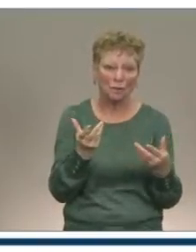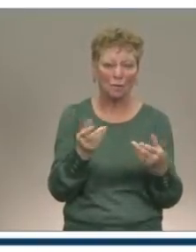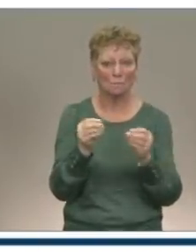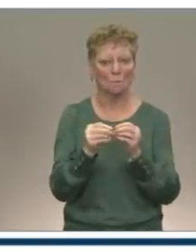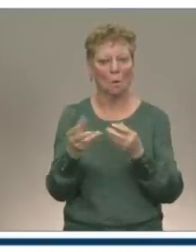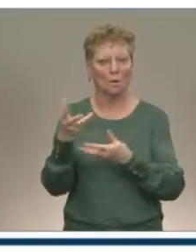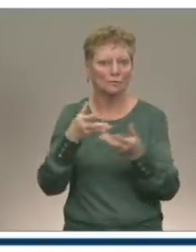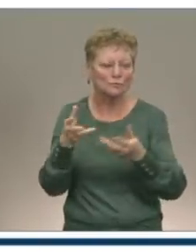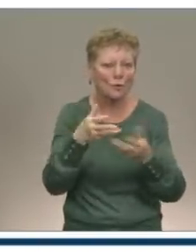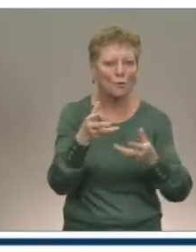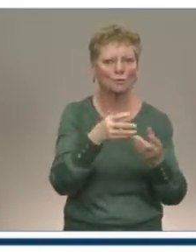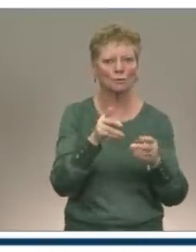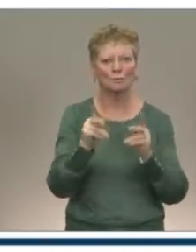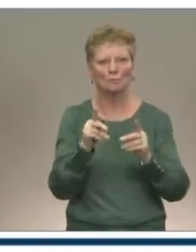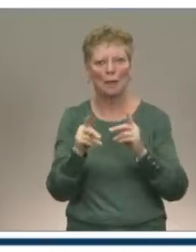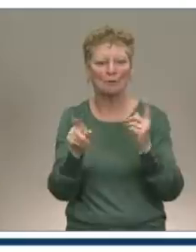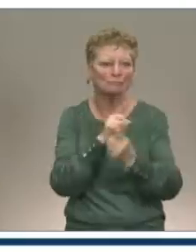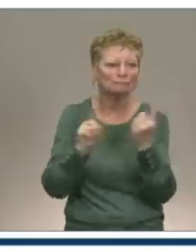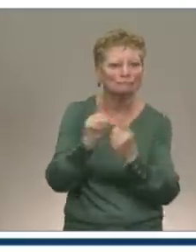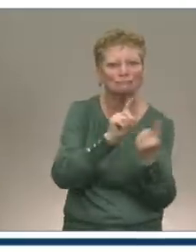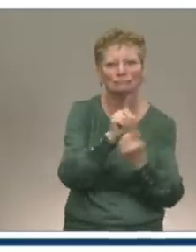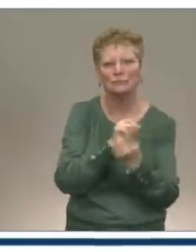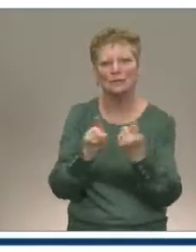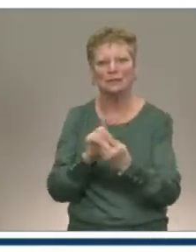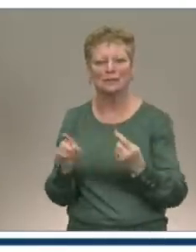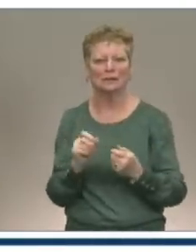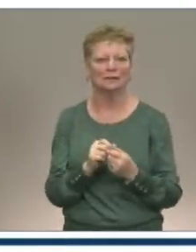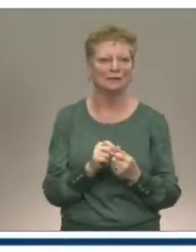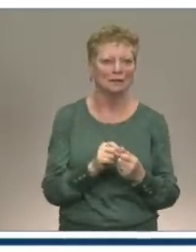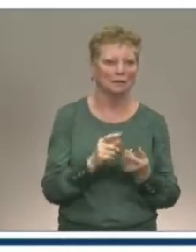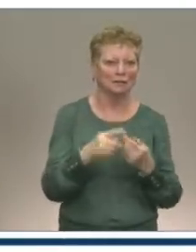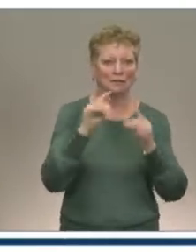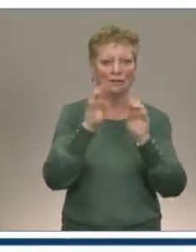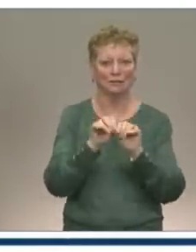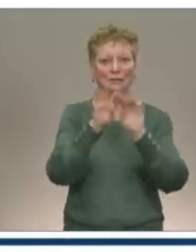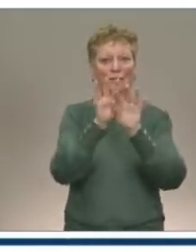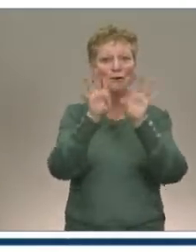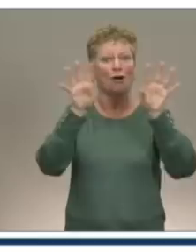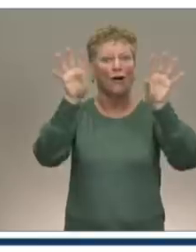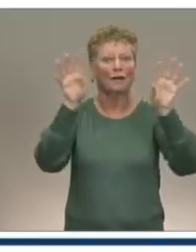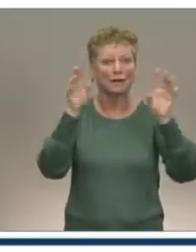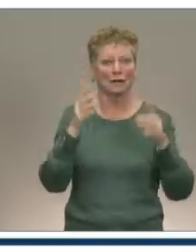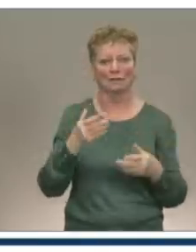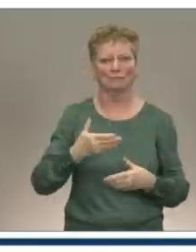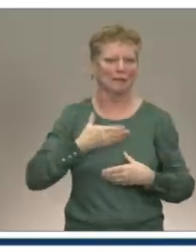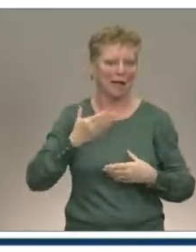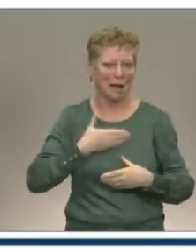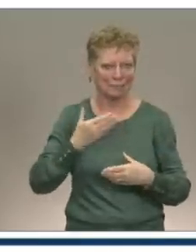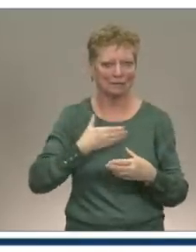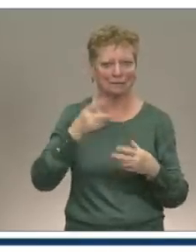time of year first off hanukkah just ended so a belated happy hanukkah to jewish nova scotians